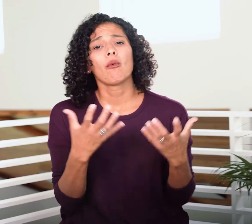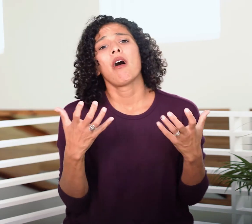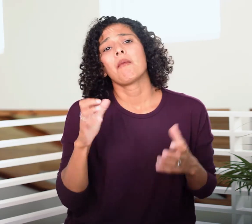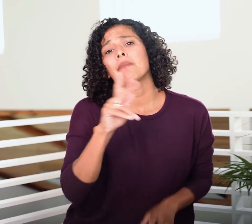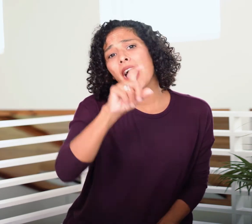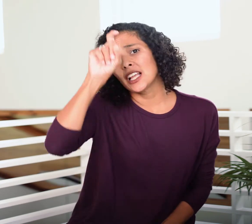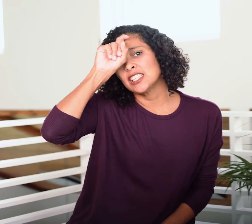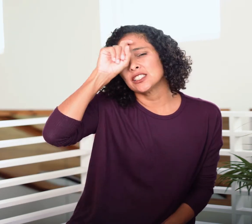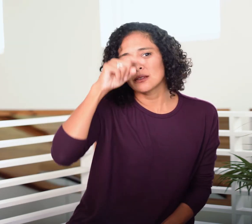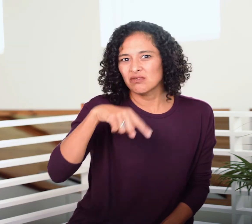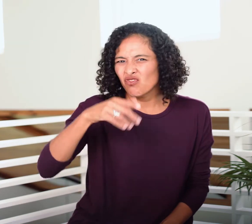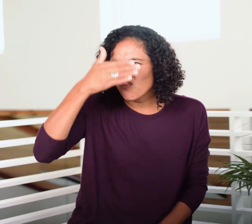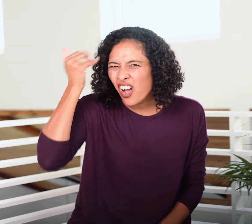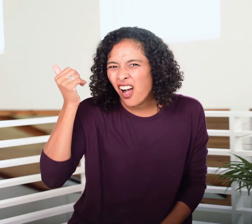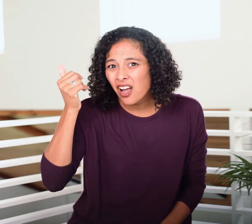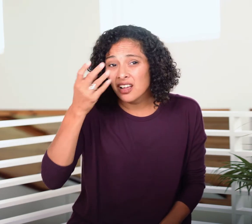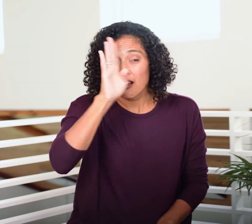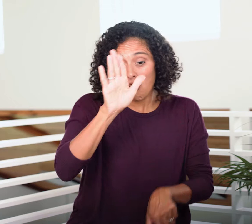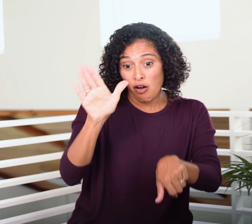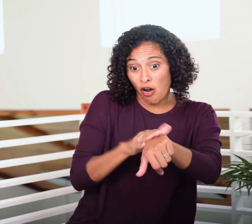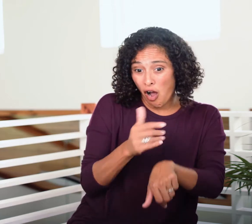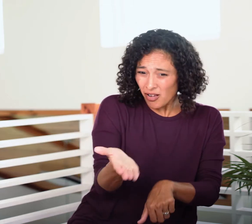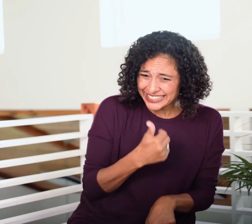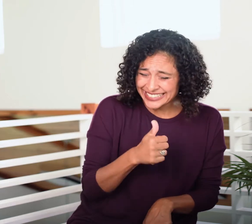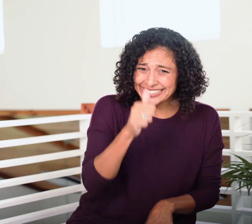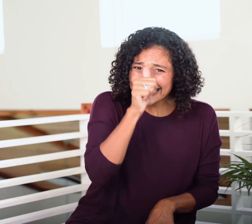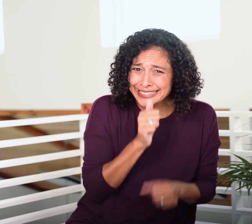They long for Egypt, forgetting that whatever God calls you to endure